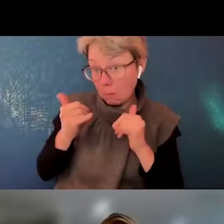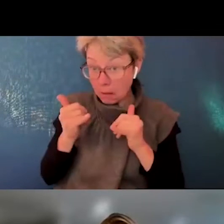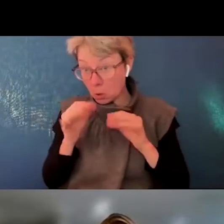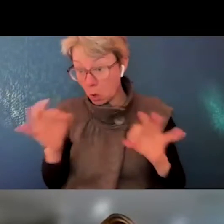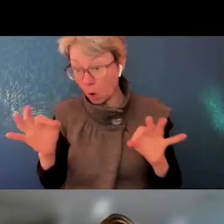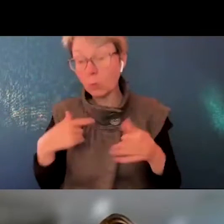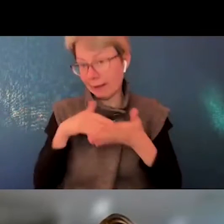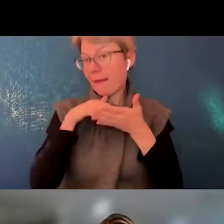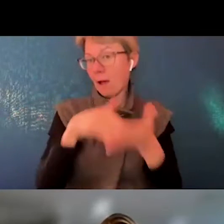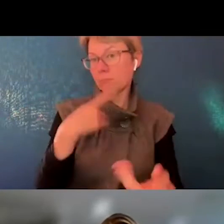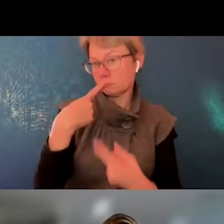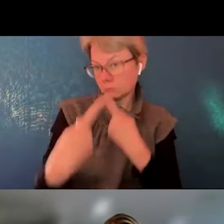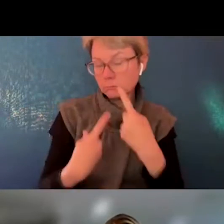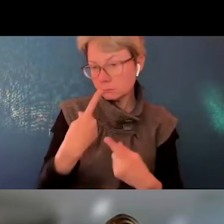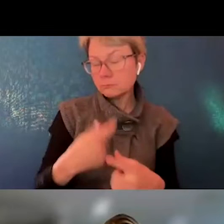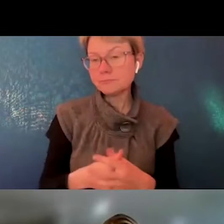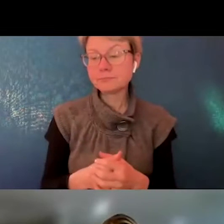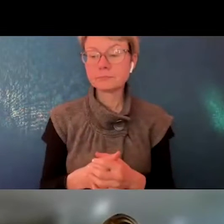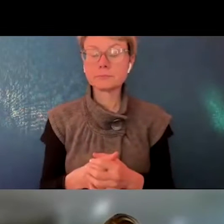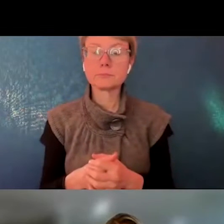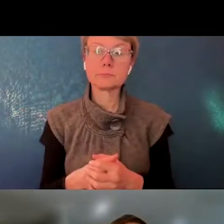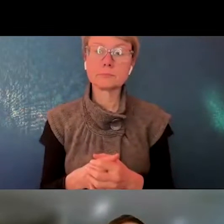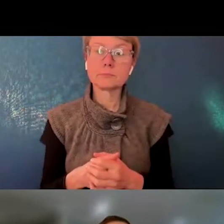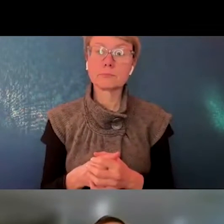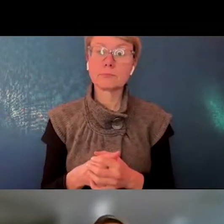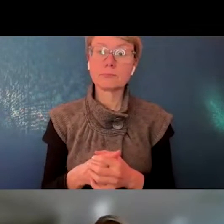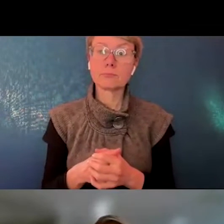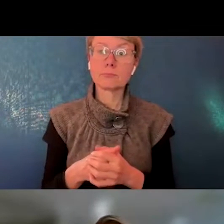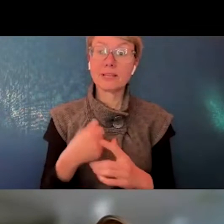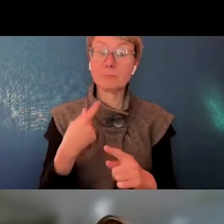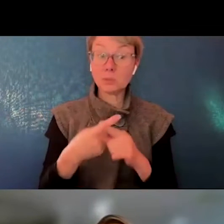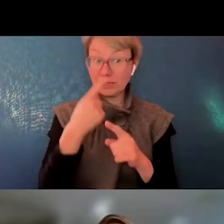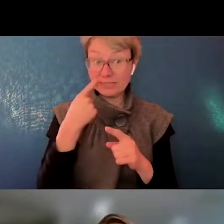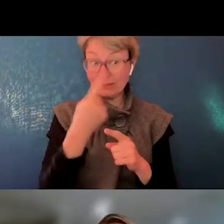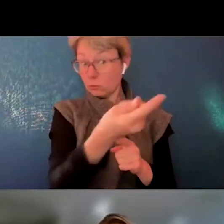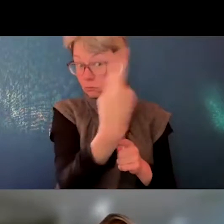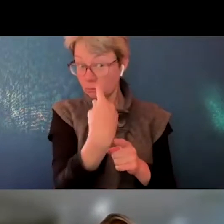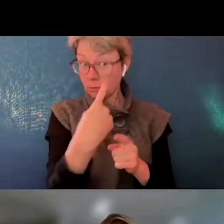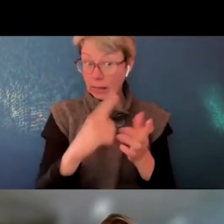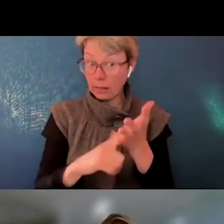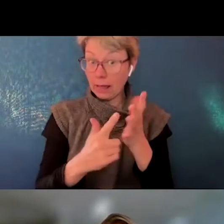can also uh determine if you can be booked in for an advice appointment with the legal aid lawyer uh